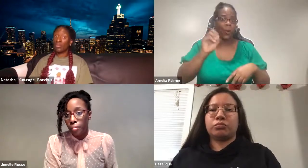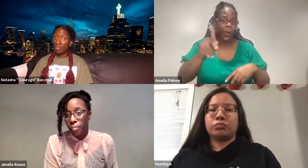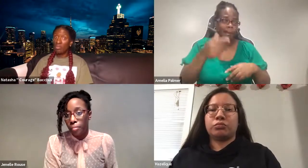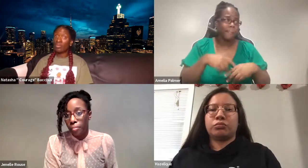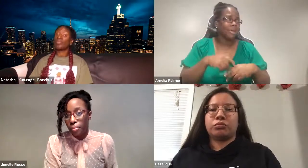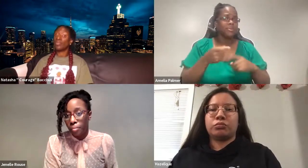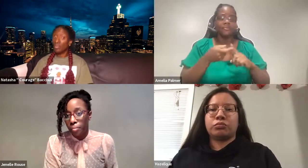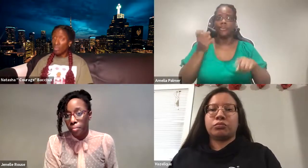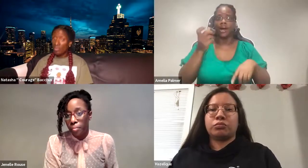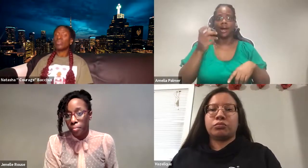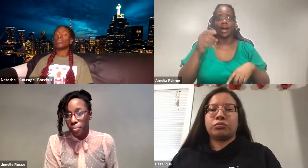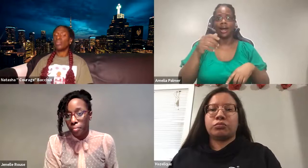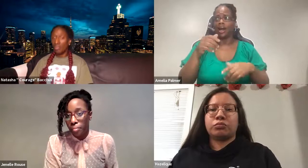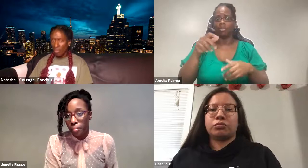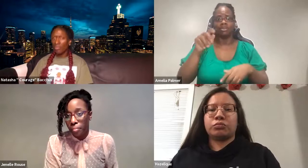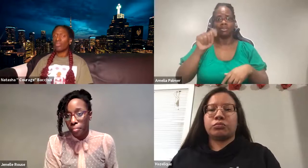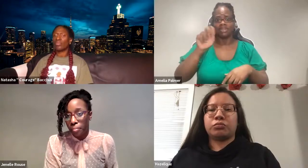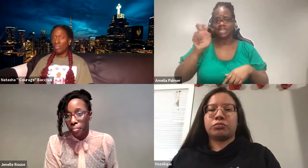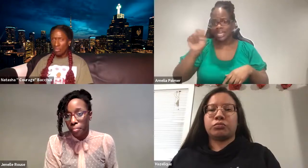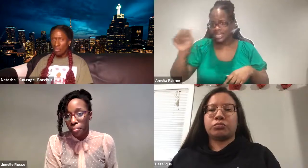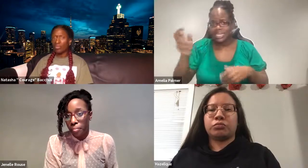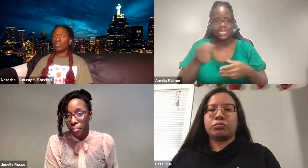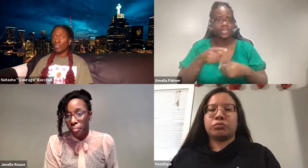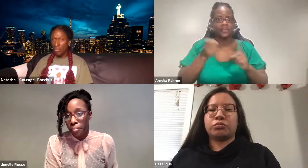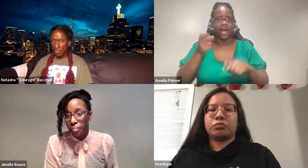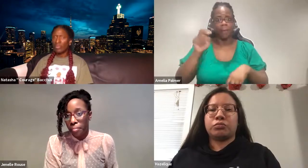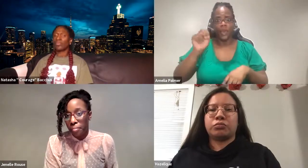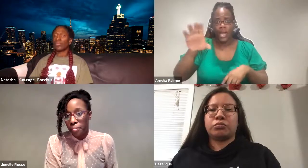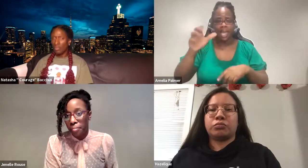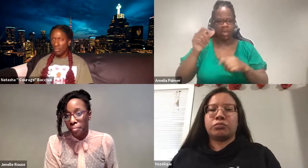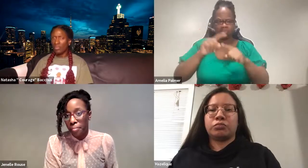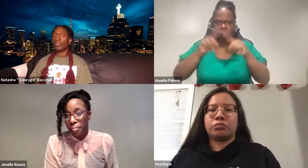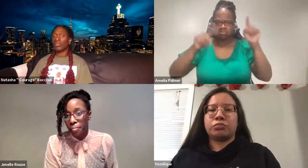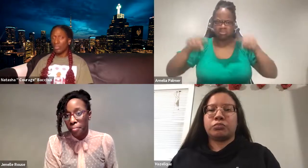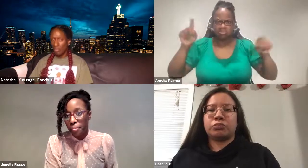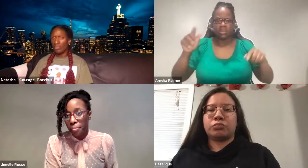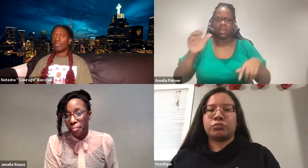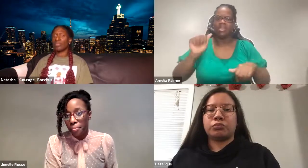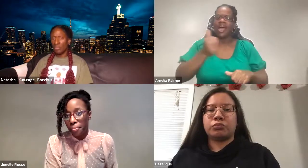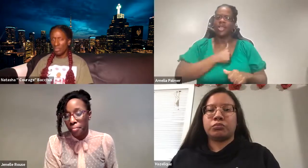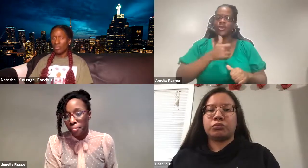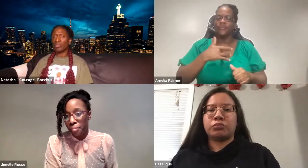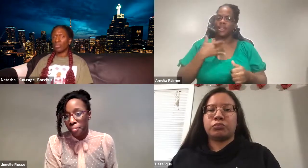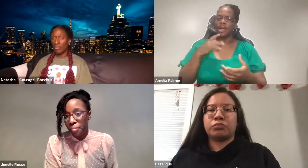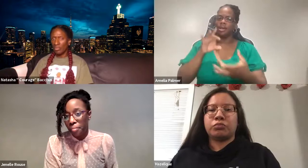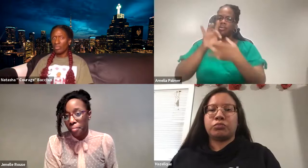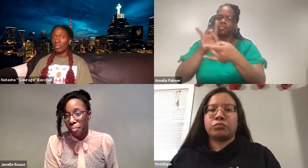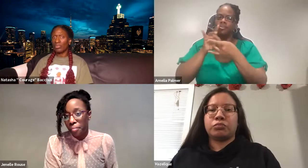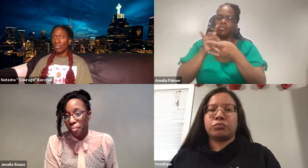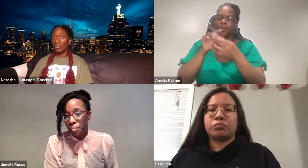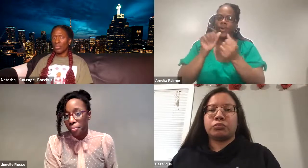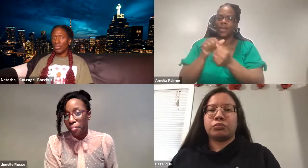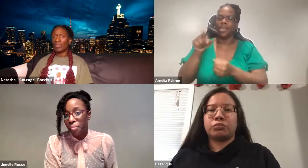there's in texas and oklahoma, tennessee and so on, so many of the states especially in the south